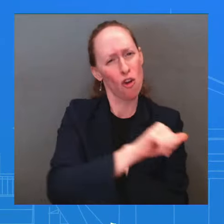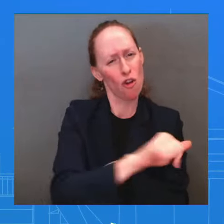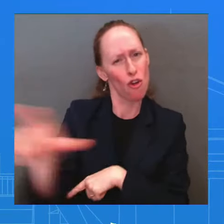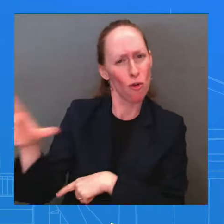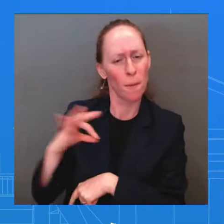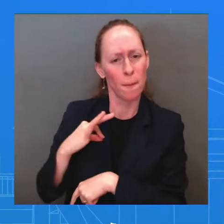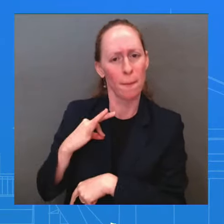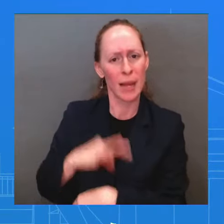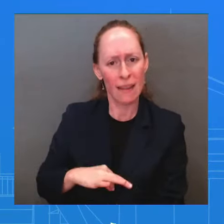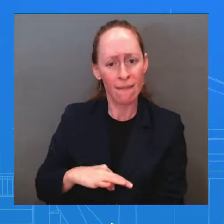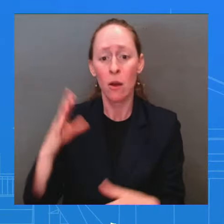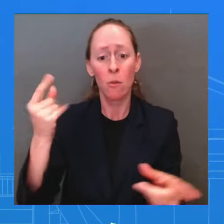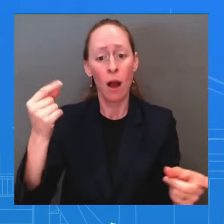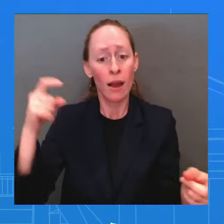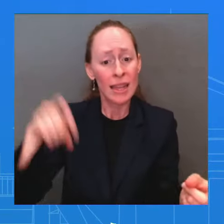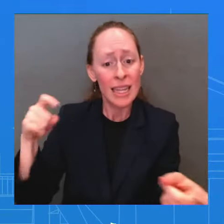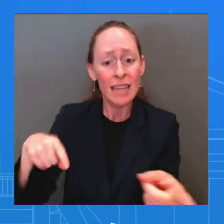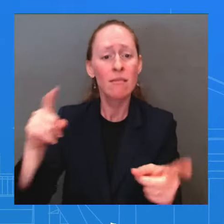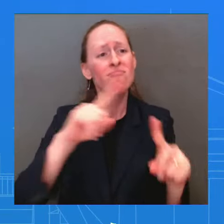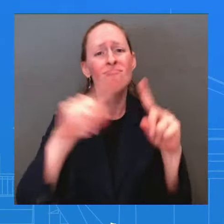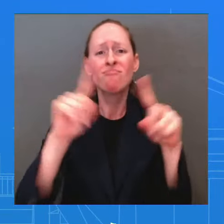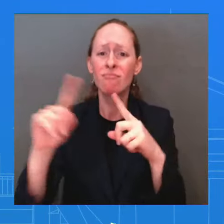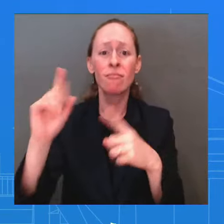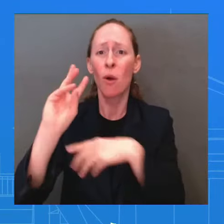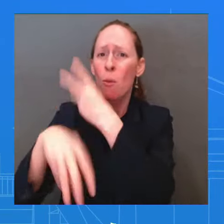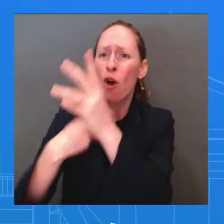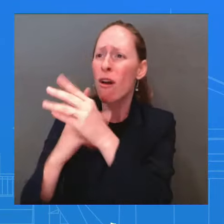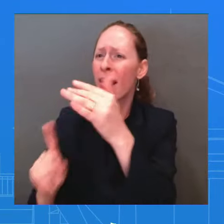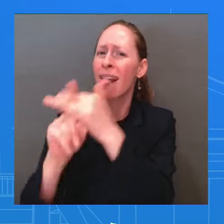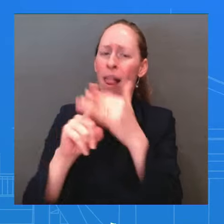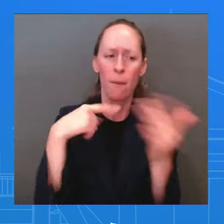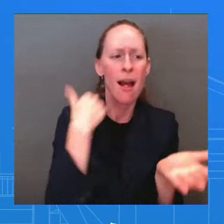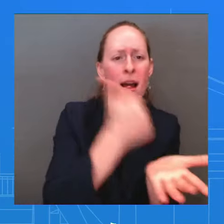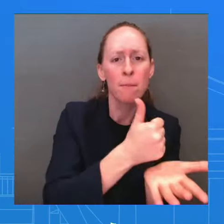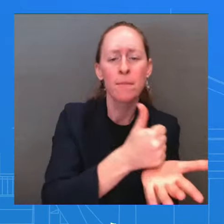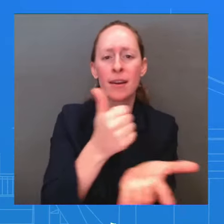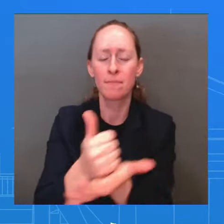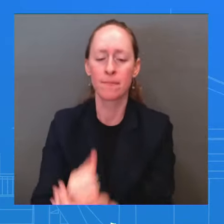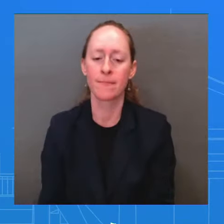that will be at the center of the agenda for next week. Yeah. The Press: Jake, what is the message that the White House believes